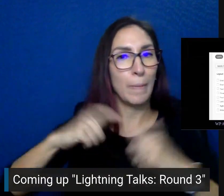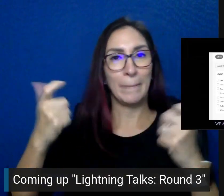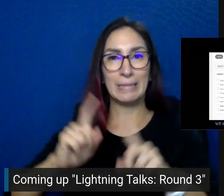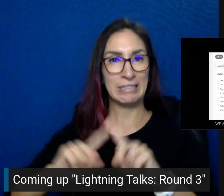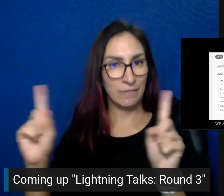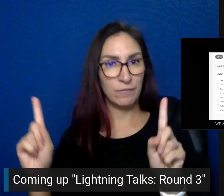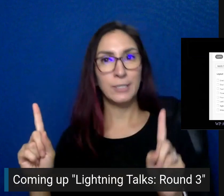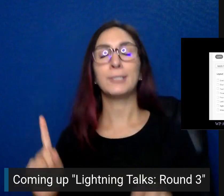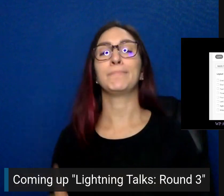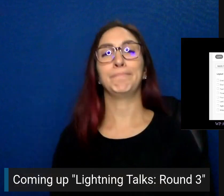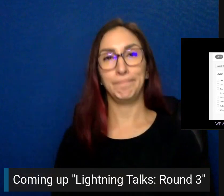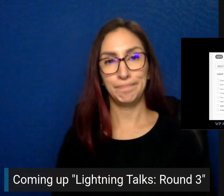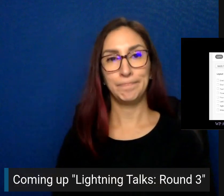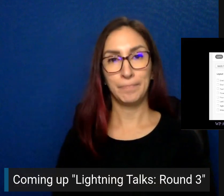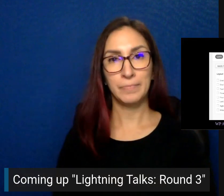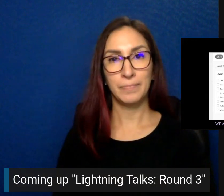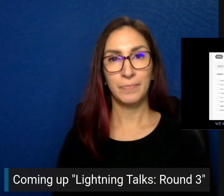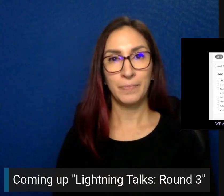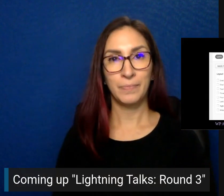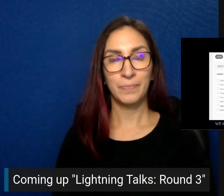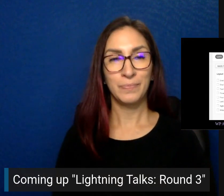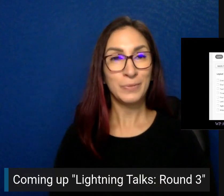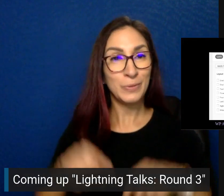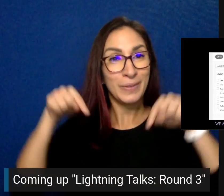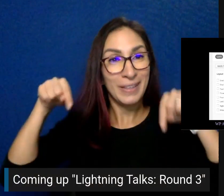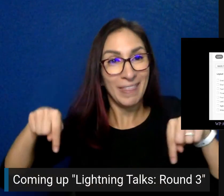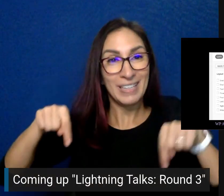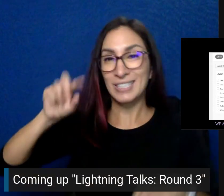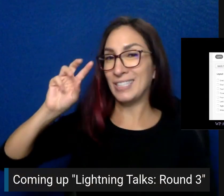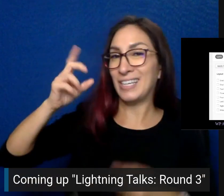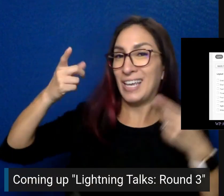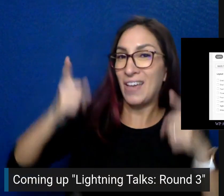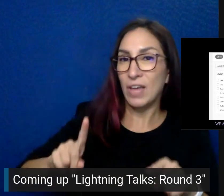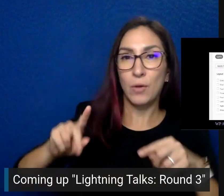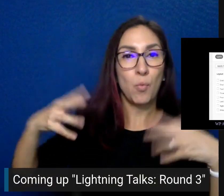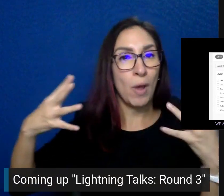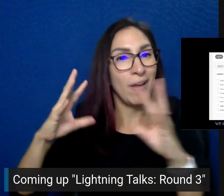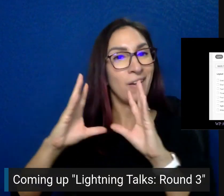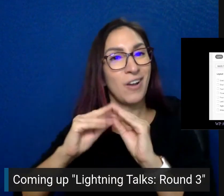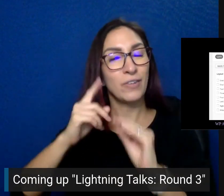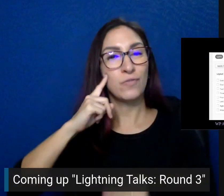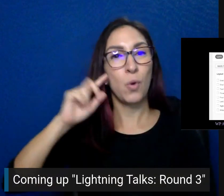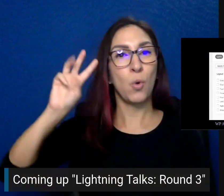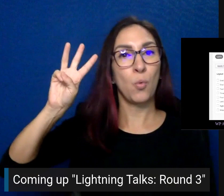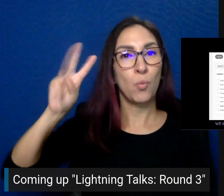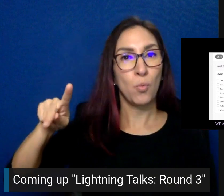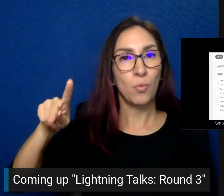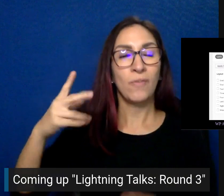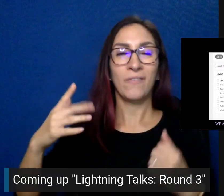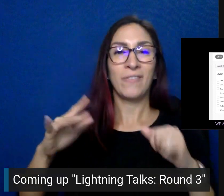Since this is a WordPress Conference, you want to make sure choose a theme that is accessibility ready.